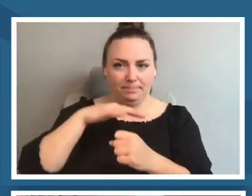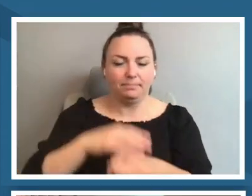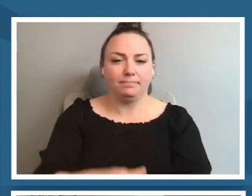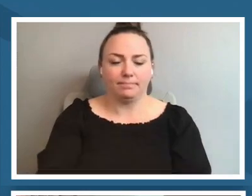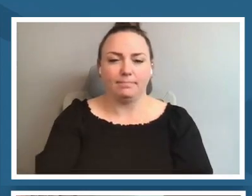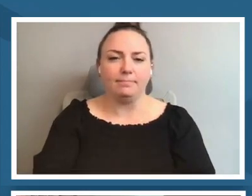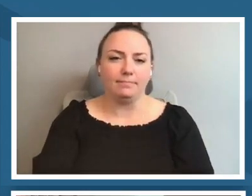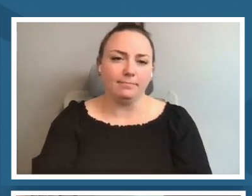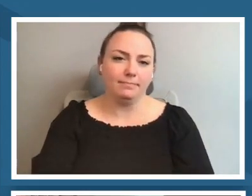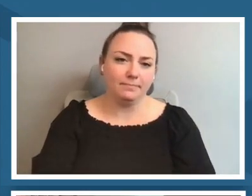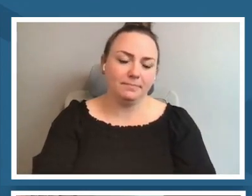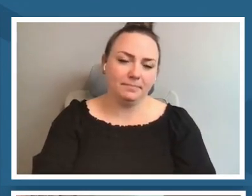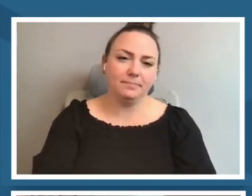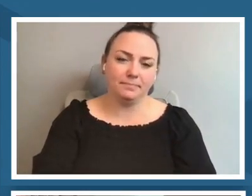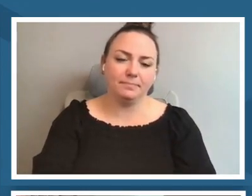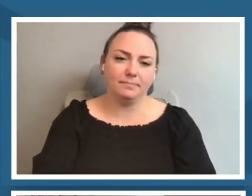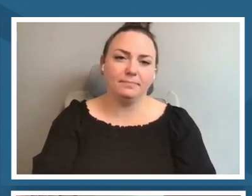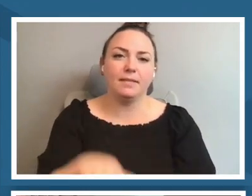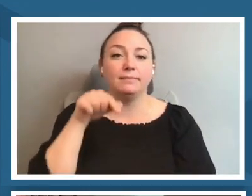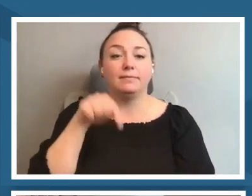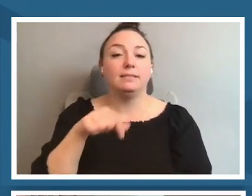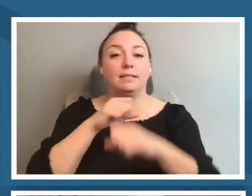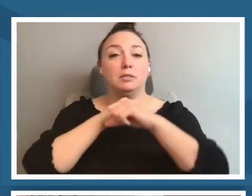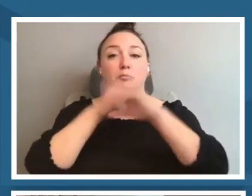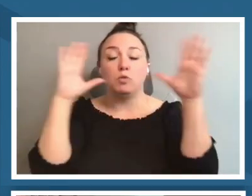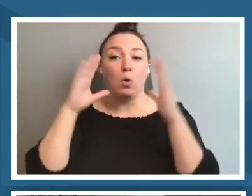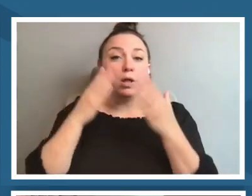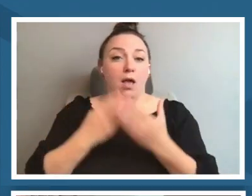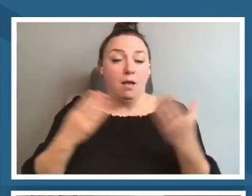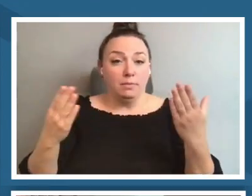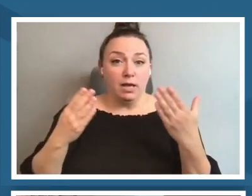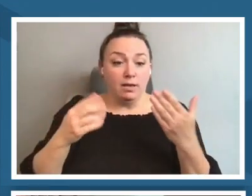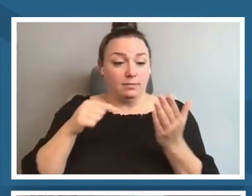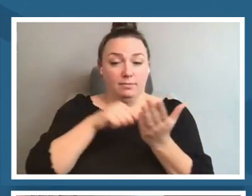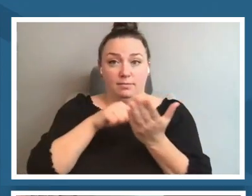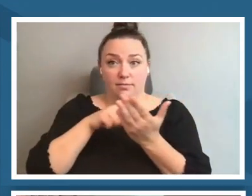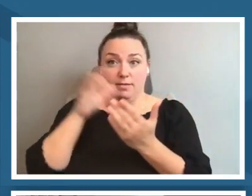exploding object and brought it to the